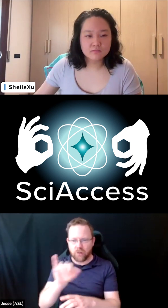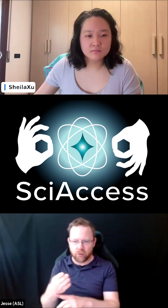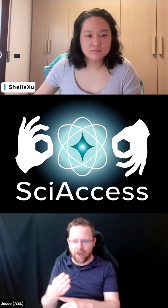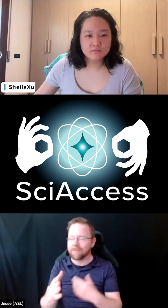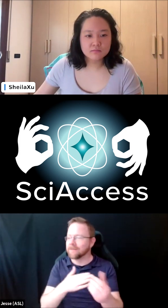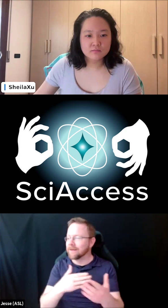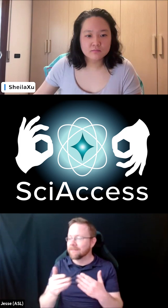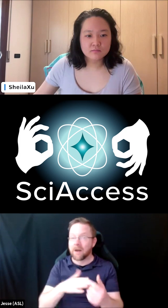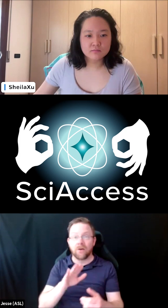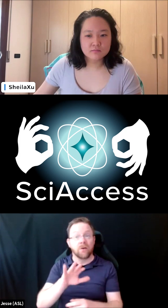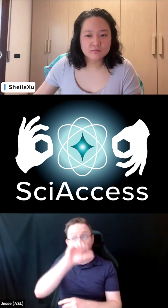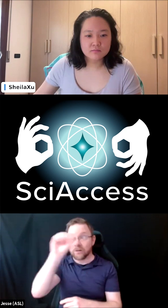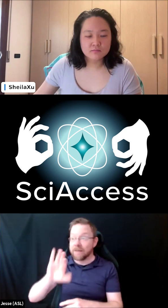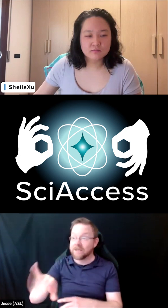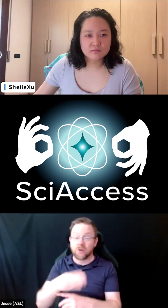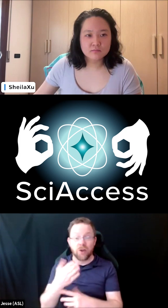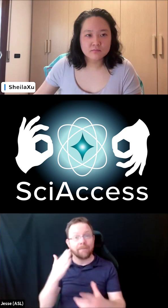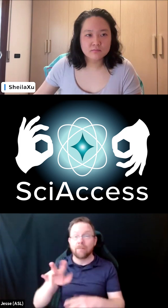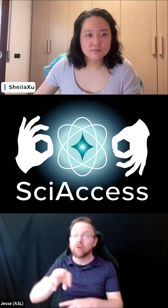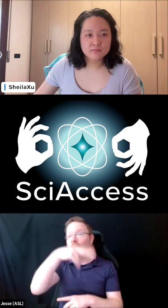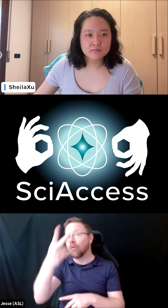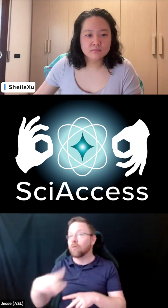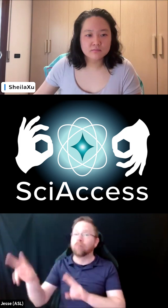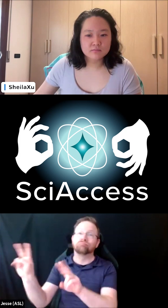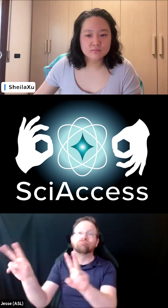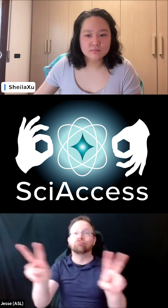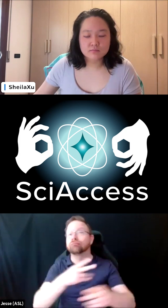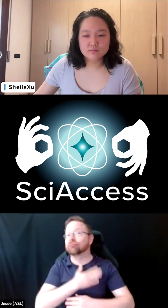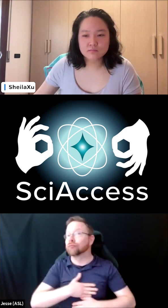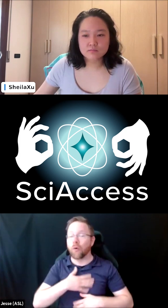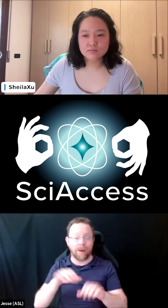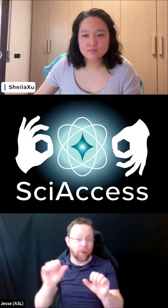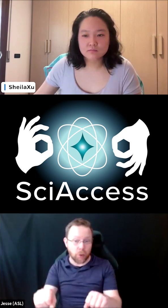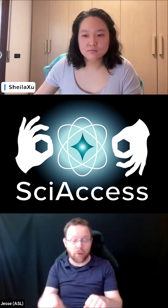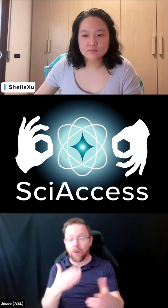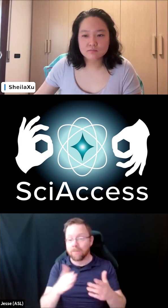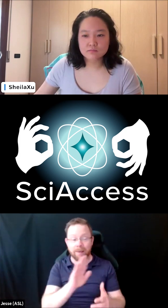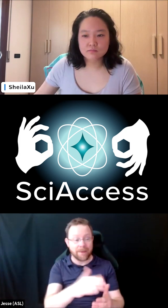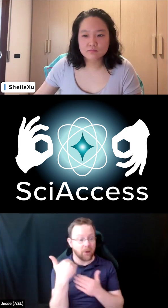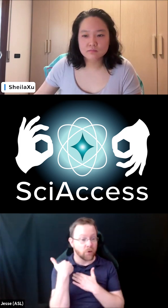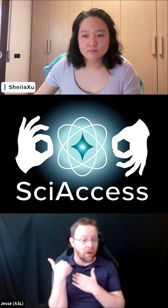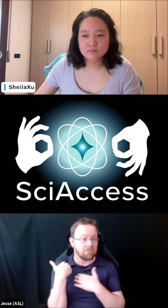tourist and have a nice time or whether to command a crew like Michi did.